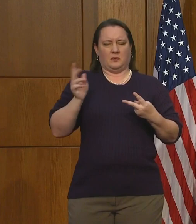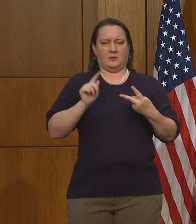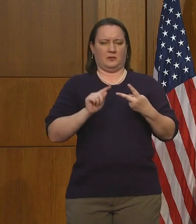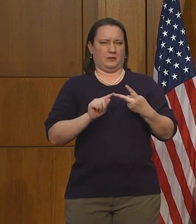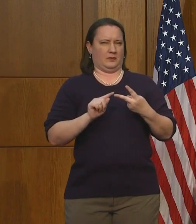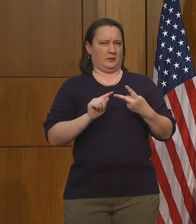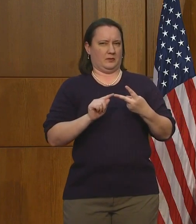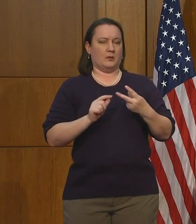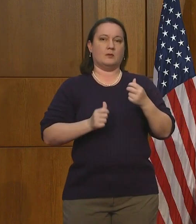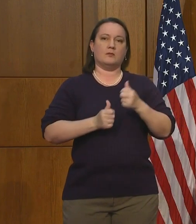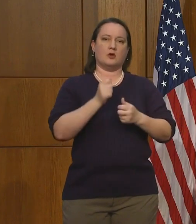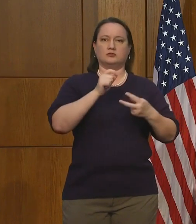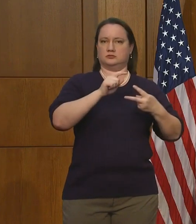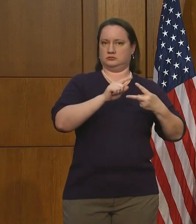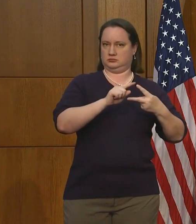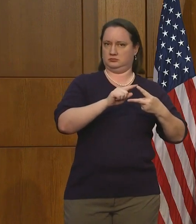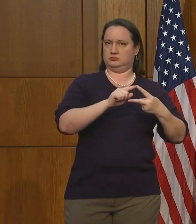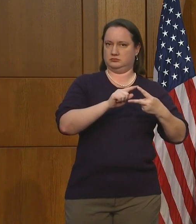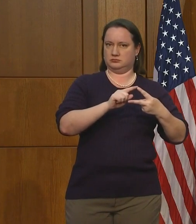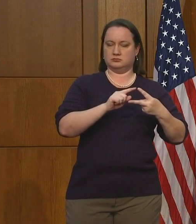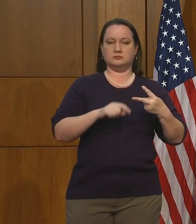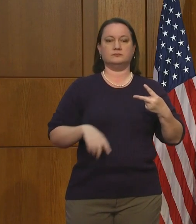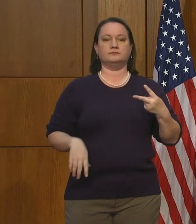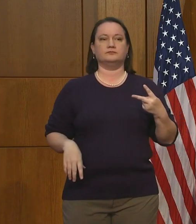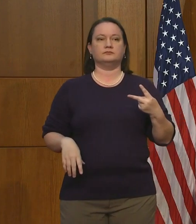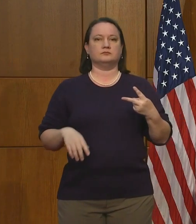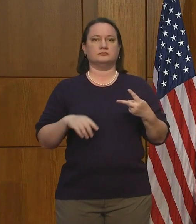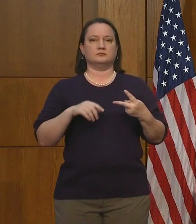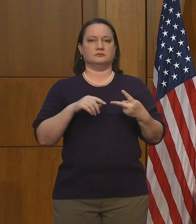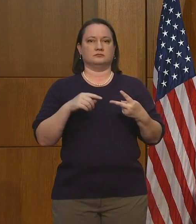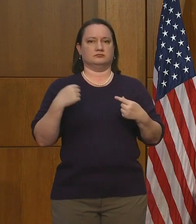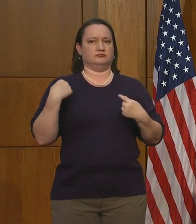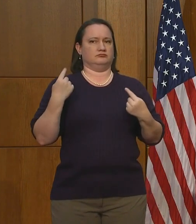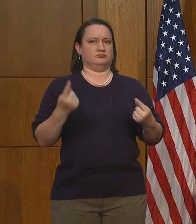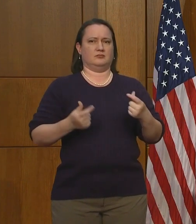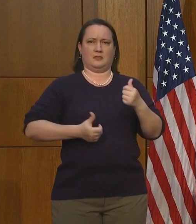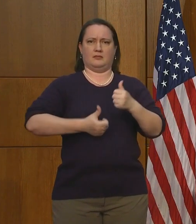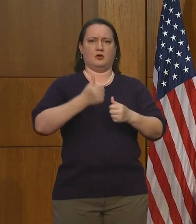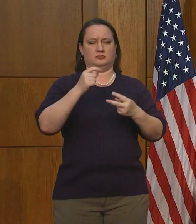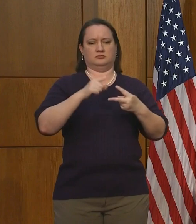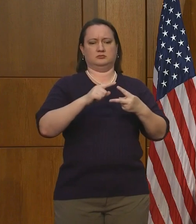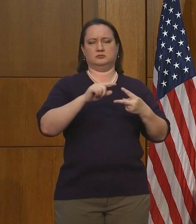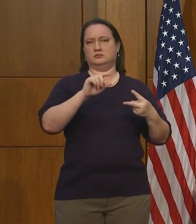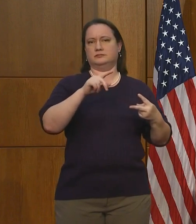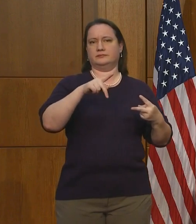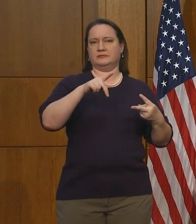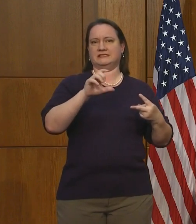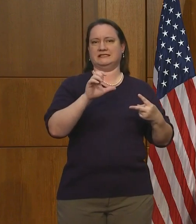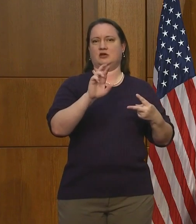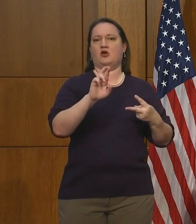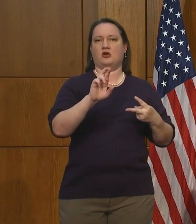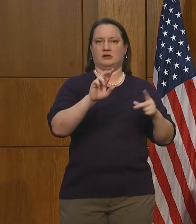DOING IN VIRGINIA WHERE THE ANTIBODY TEST OUR SEROLOGICAL